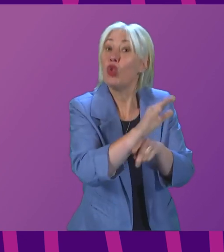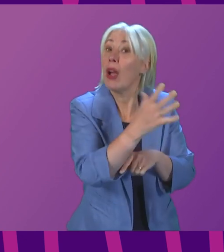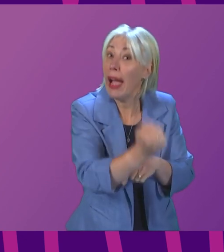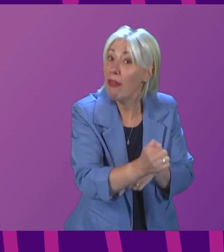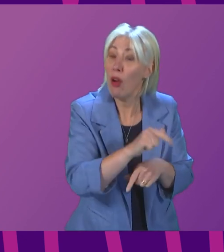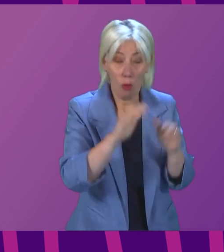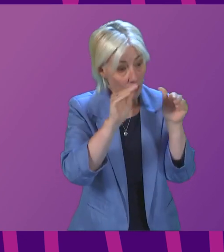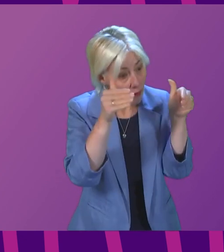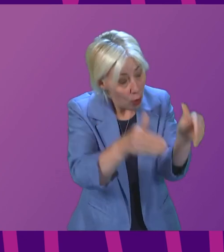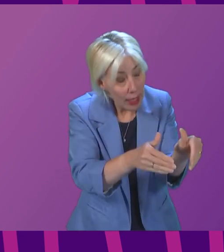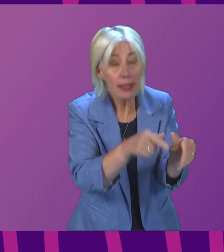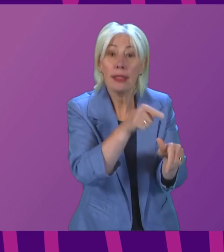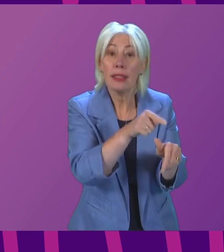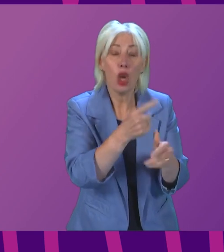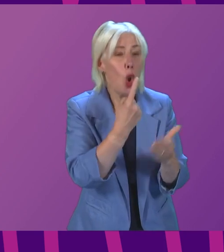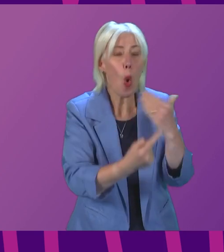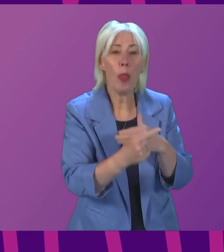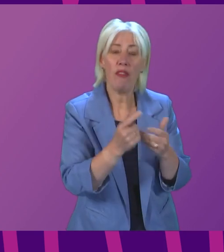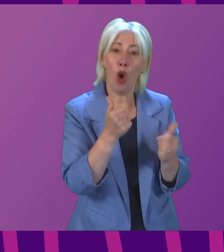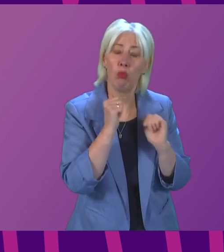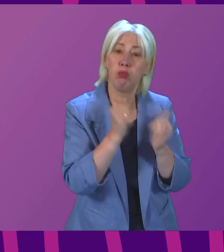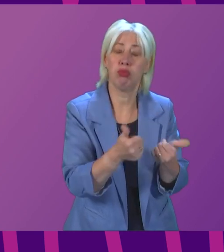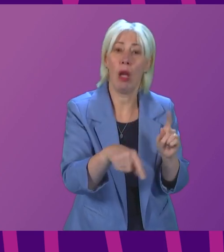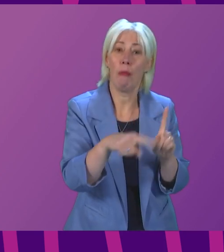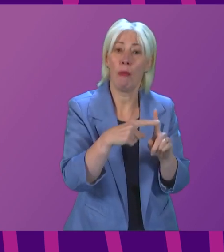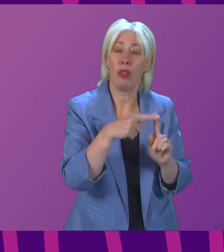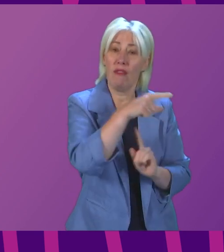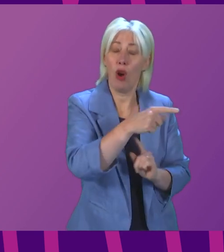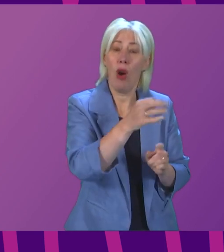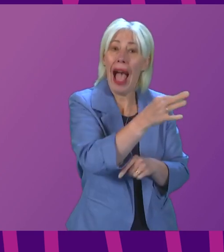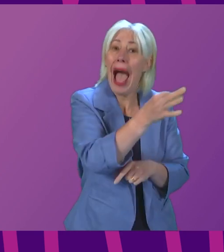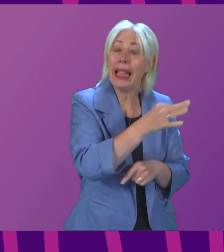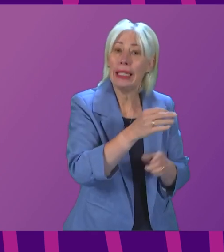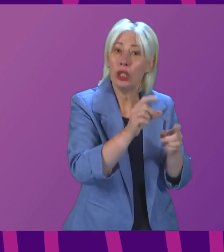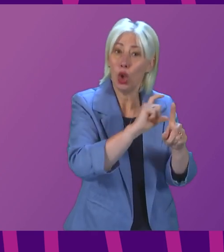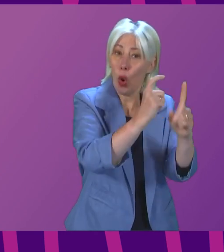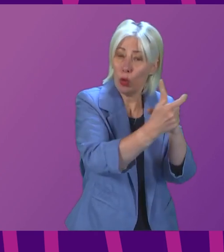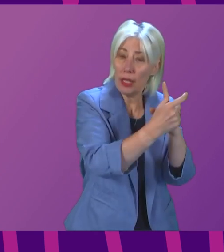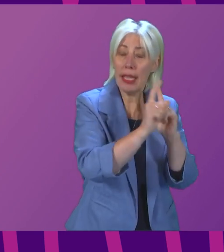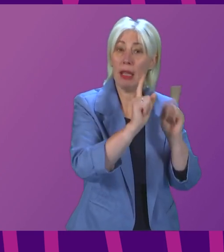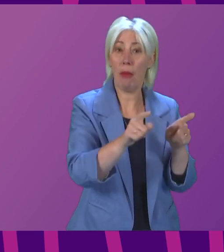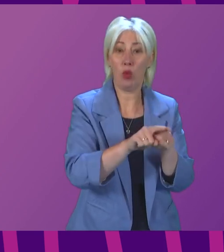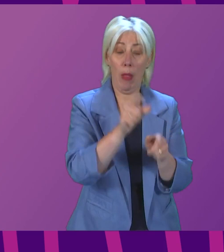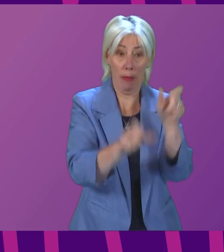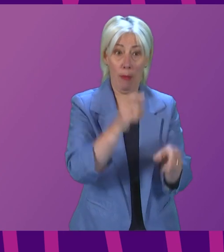That is in the interest not only of island communities but of those who work in the shipyard.